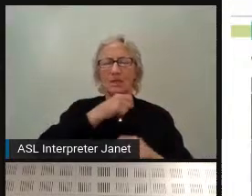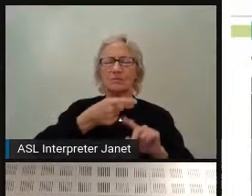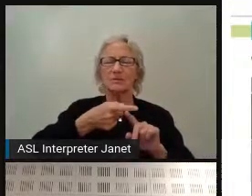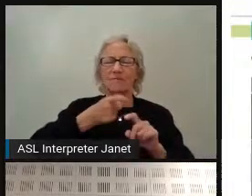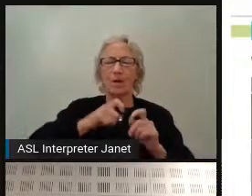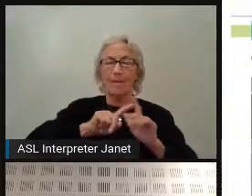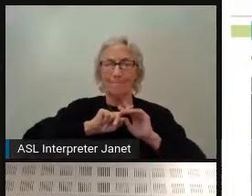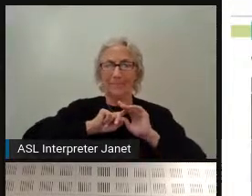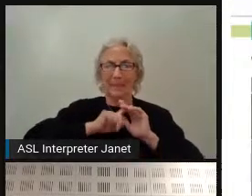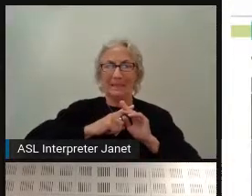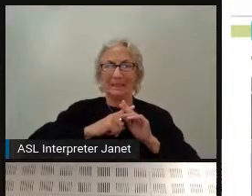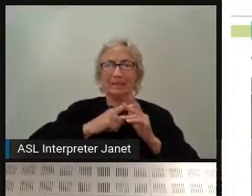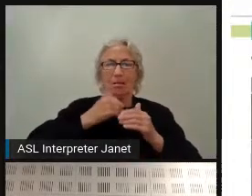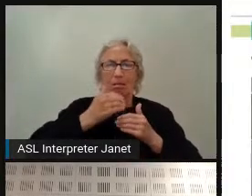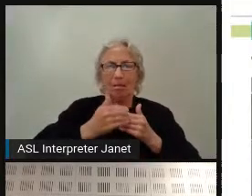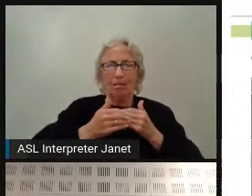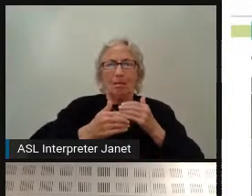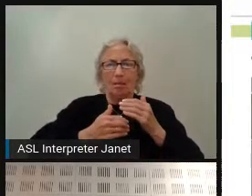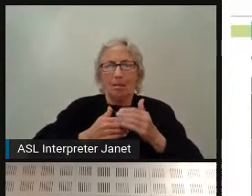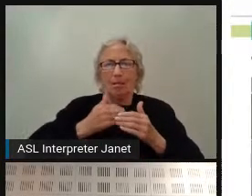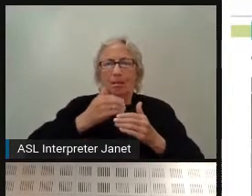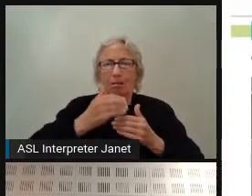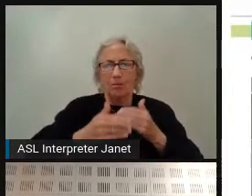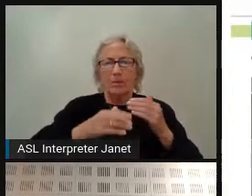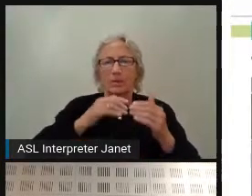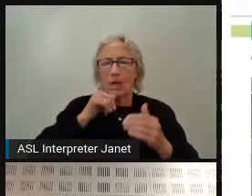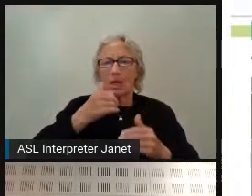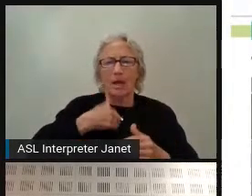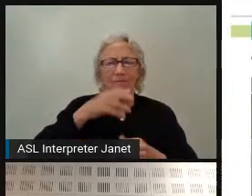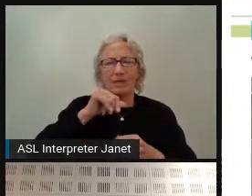big bonus and we will learn more about accessibility and will build it from scratch.